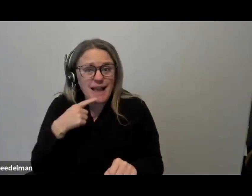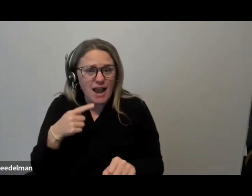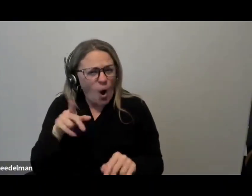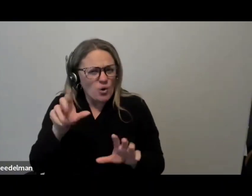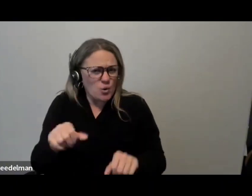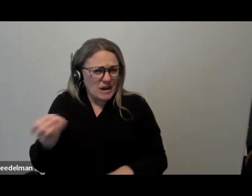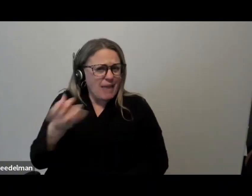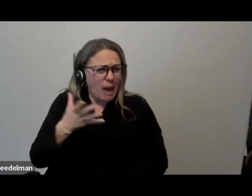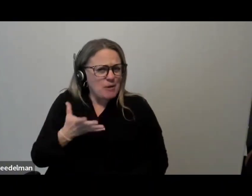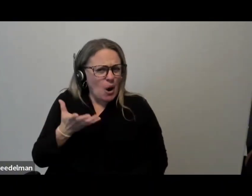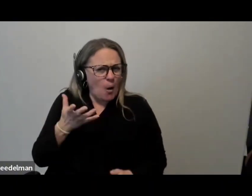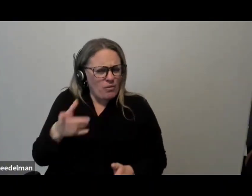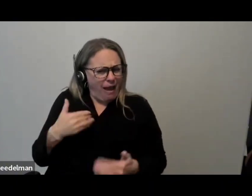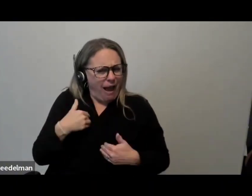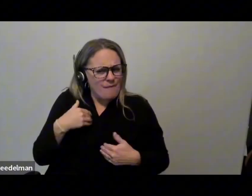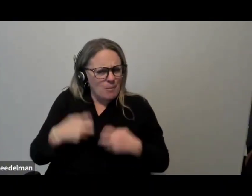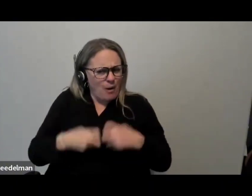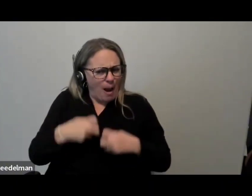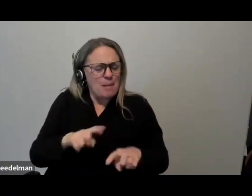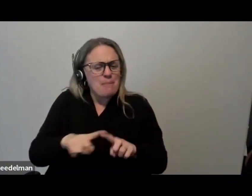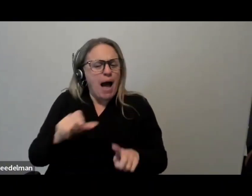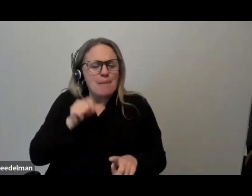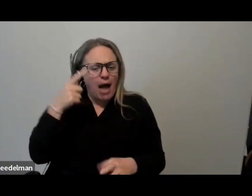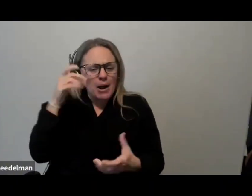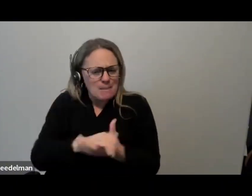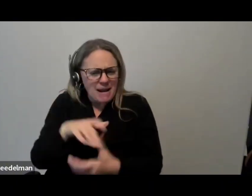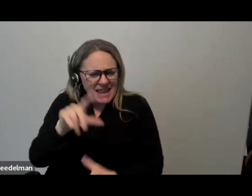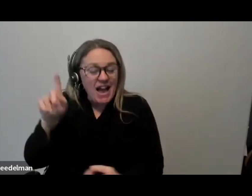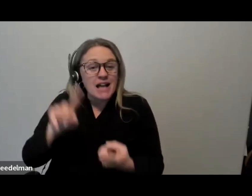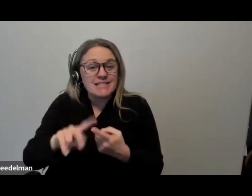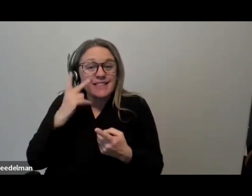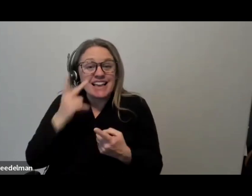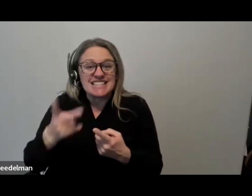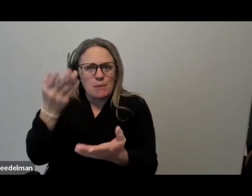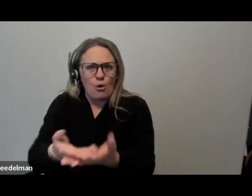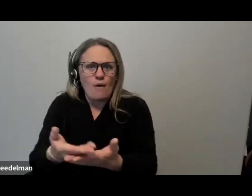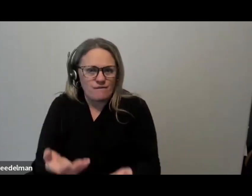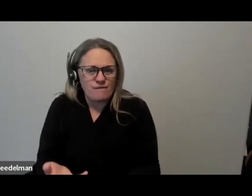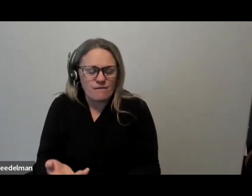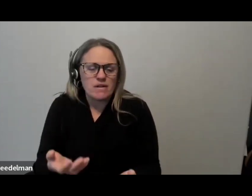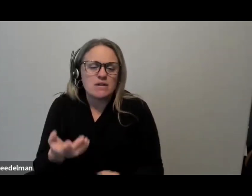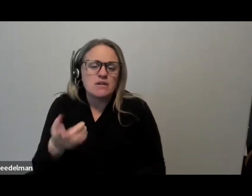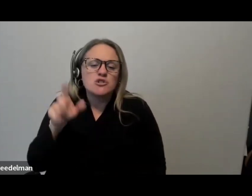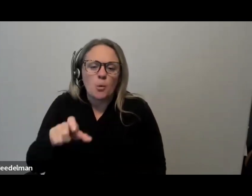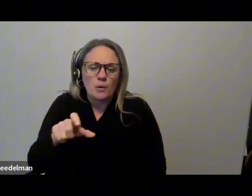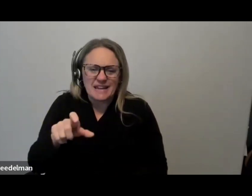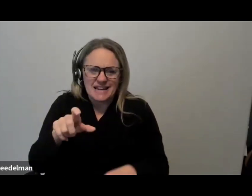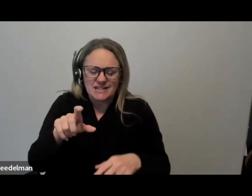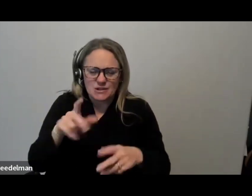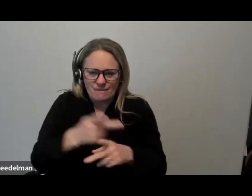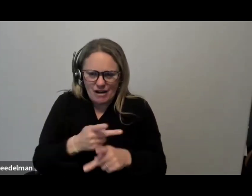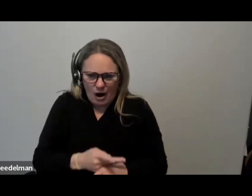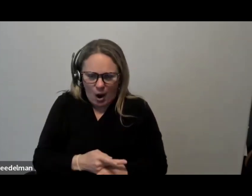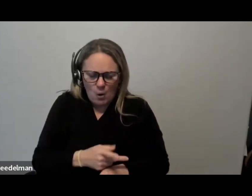And so we really make sure that we understand who are we working with, what's the team, what do they need to see in order to feel motivated to get going?